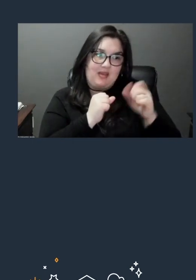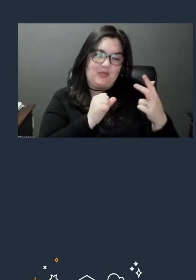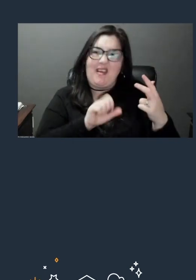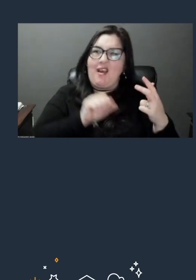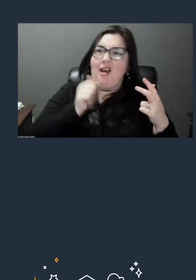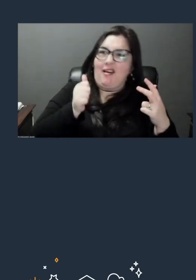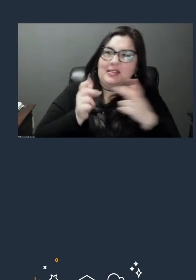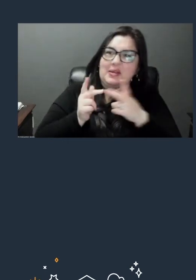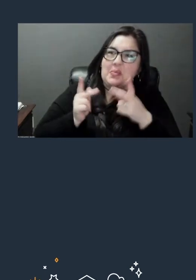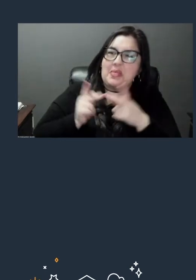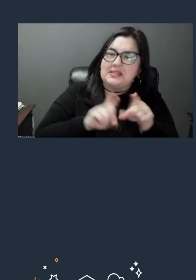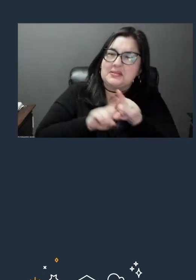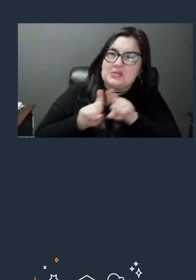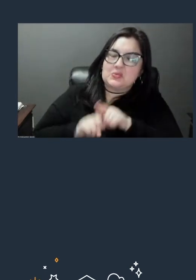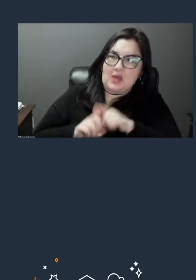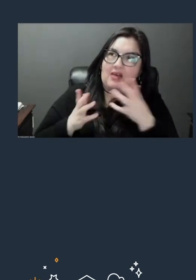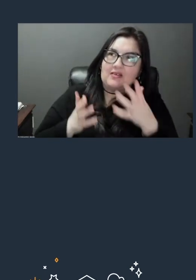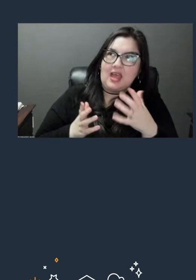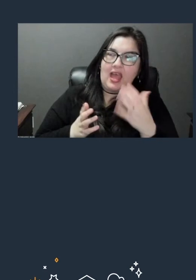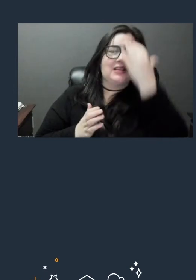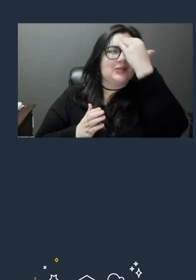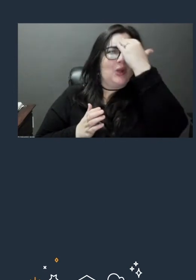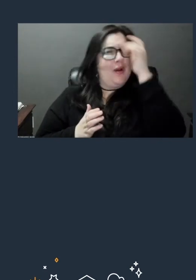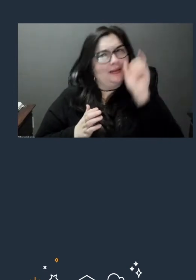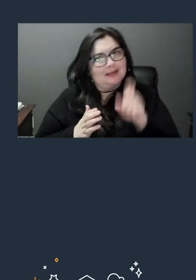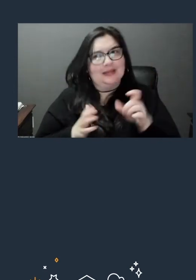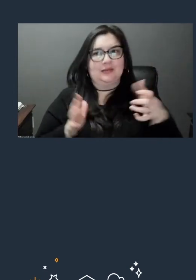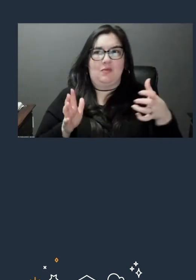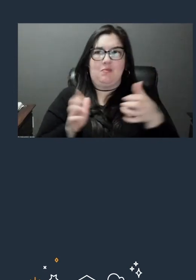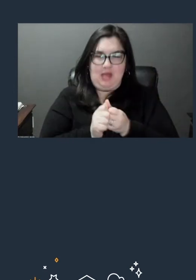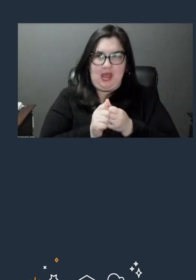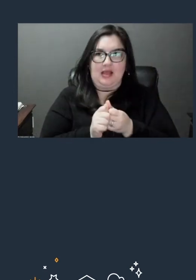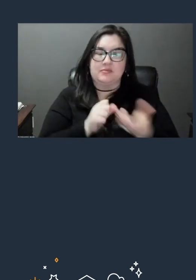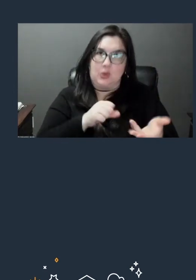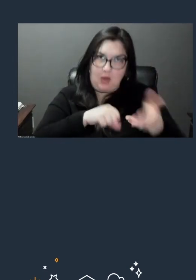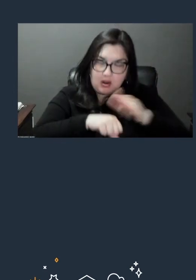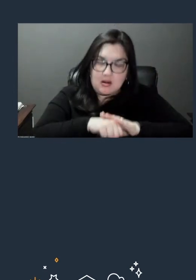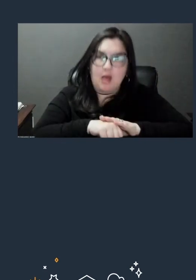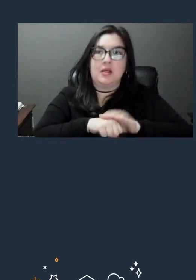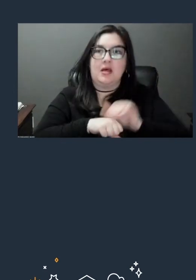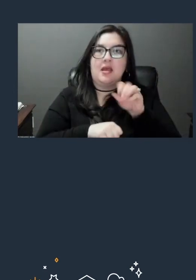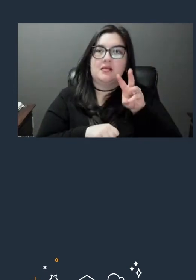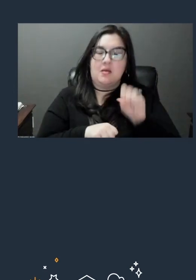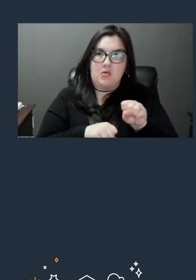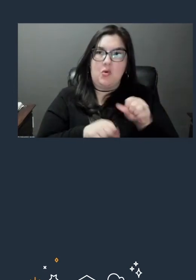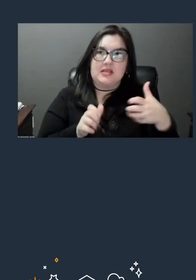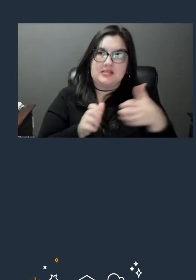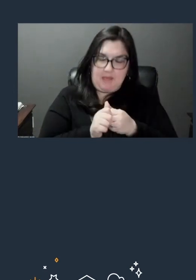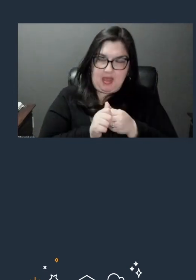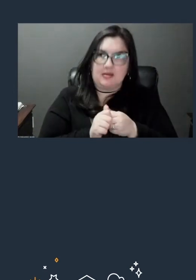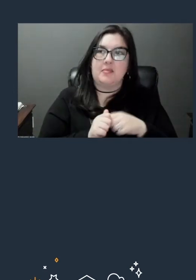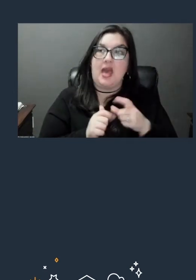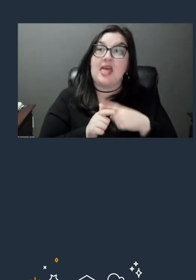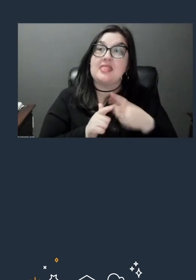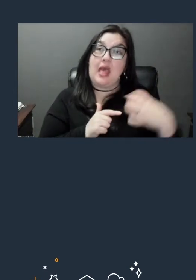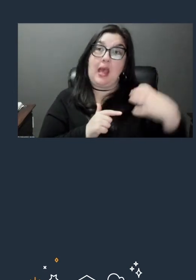And I know I need to back things up. So I enable AWS Backup on my environment, and then my boss comes along and says he needs something